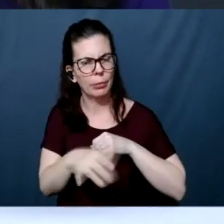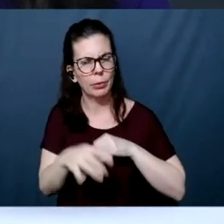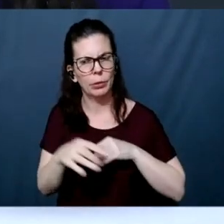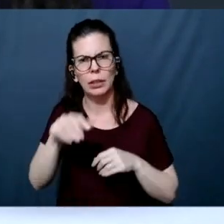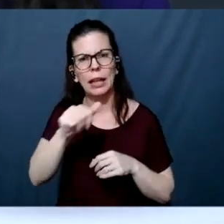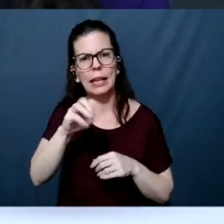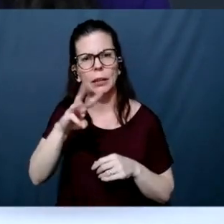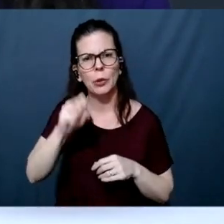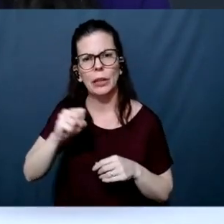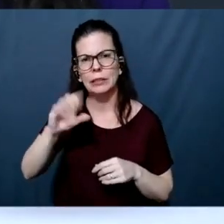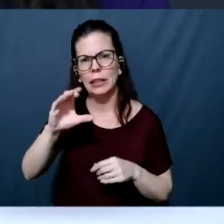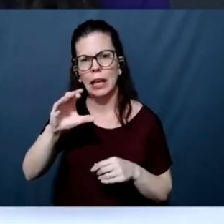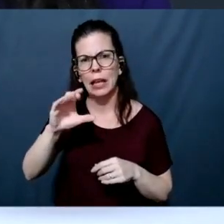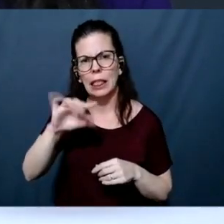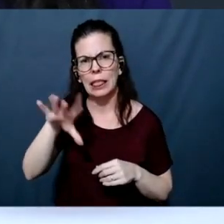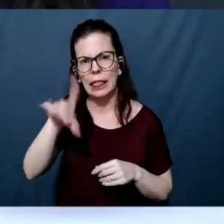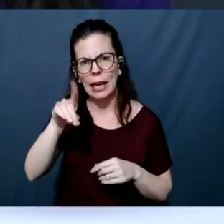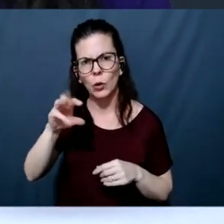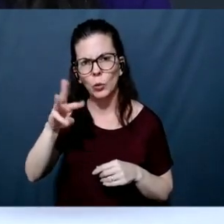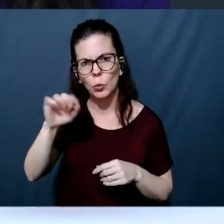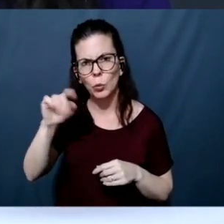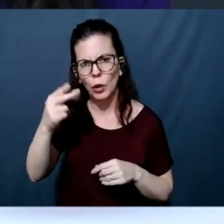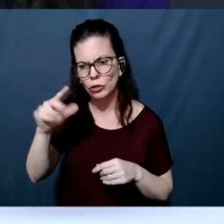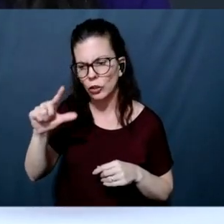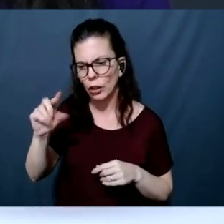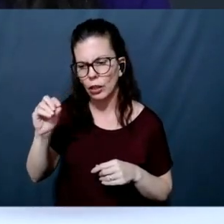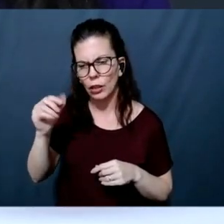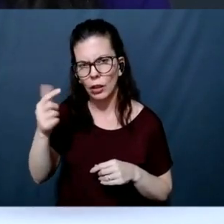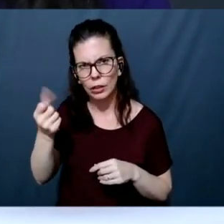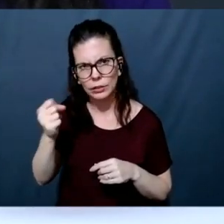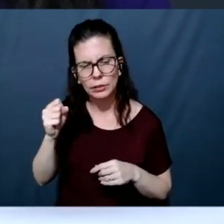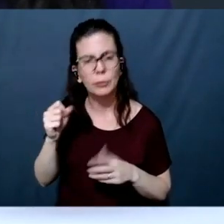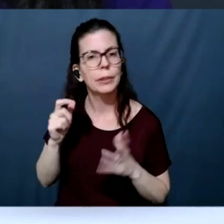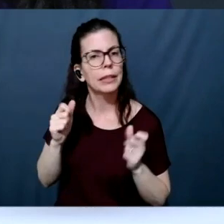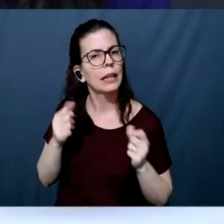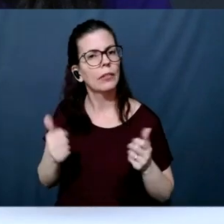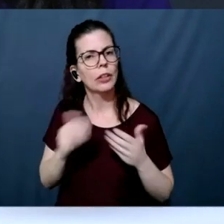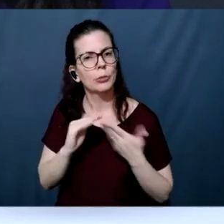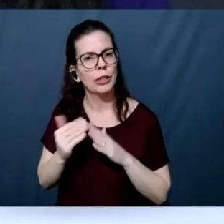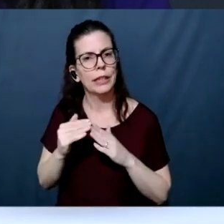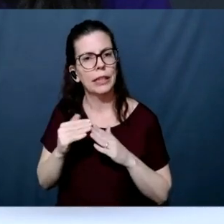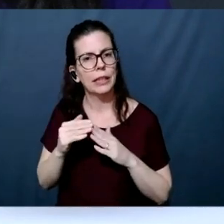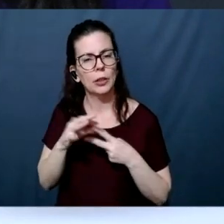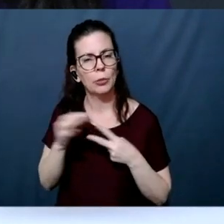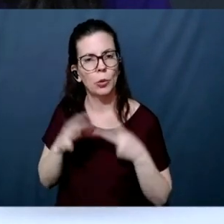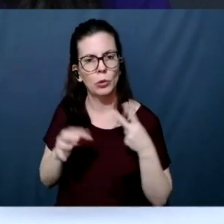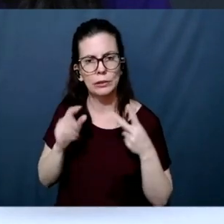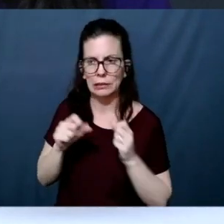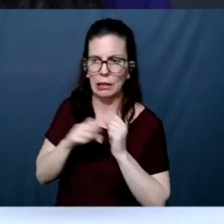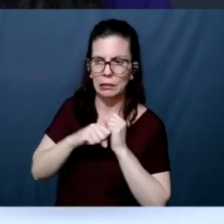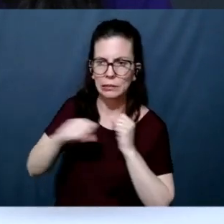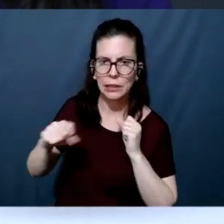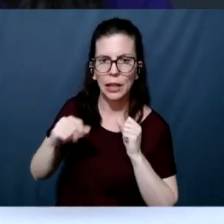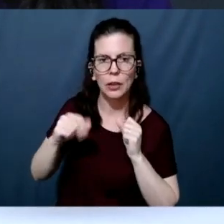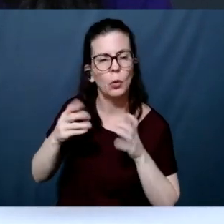but there can be other of these community components that essentially can extend that or allow customers to send